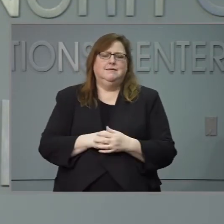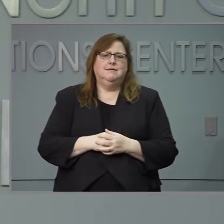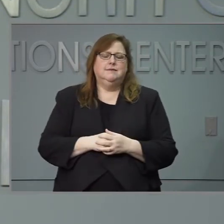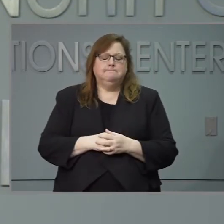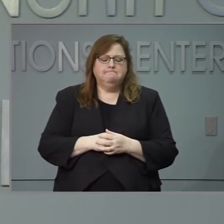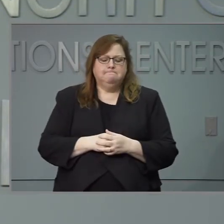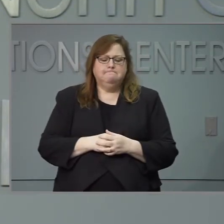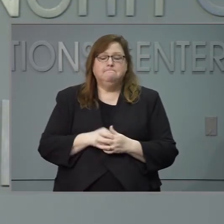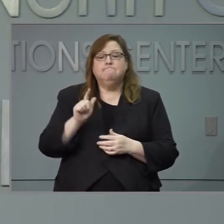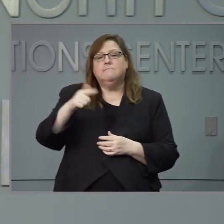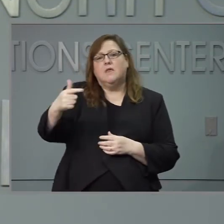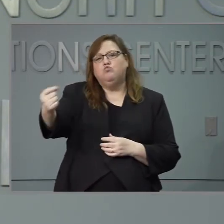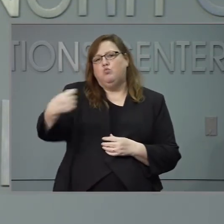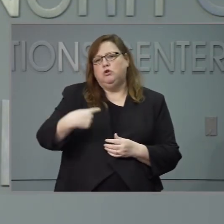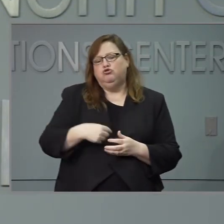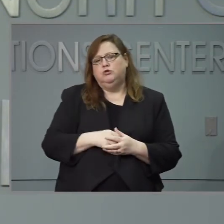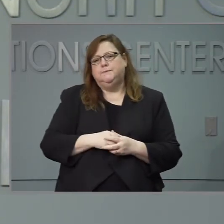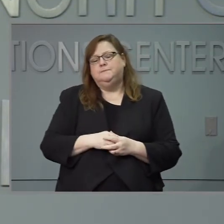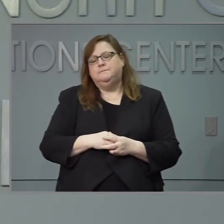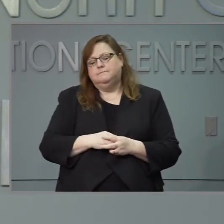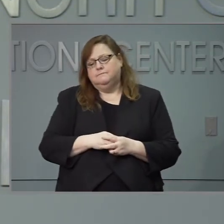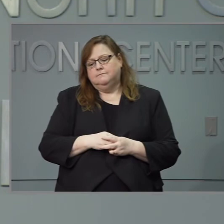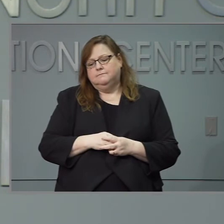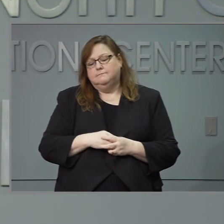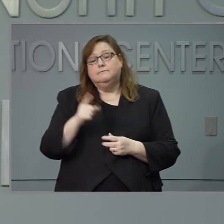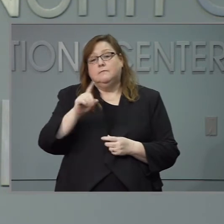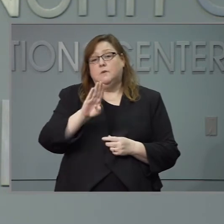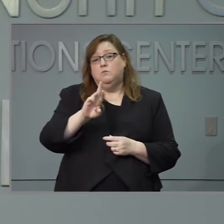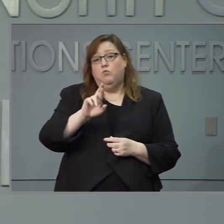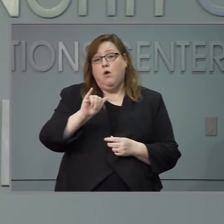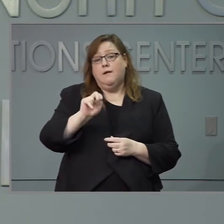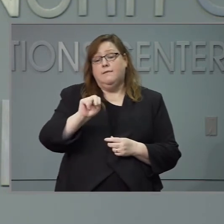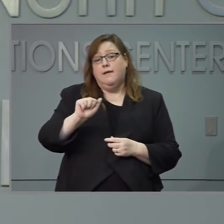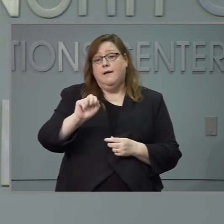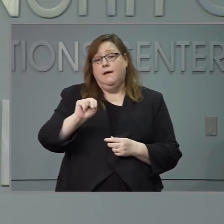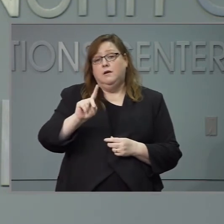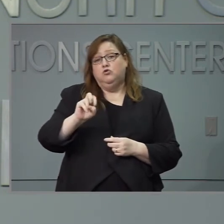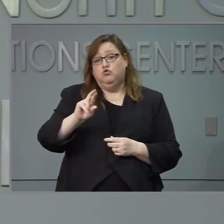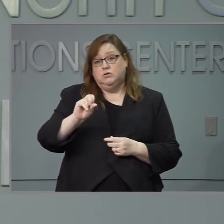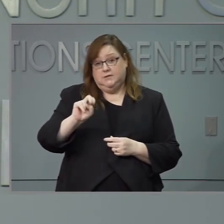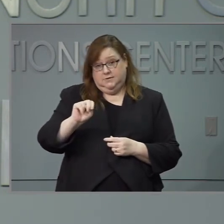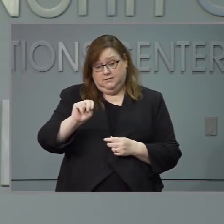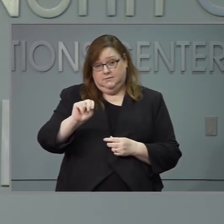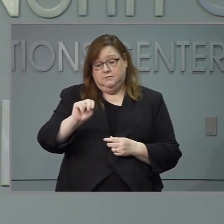NORTE, Y TIENE 100 MIL CASOS MÁS Y TIENE CASI EL DOBLE DE